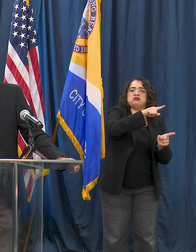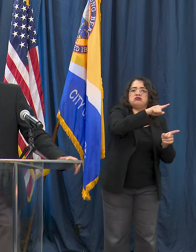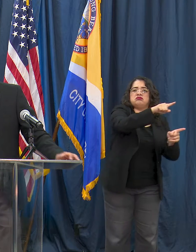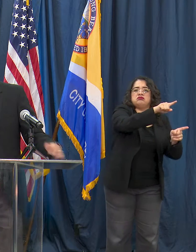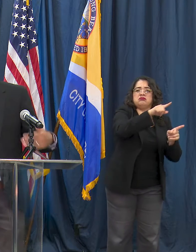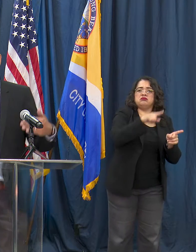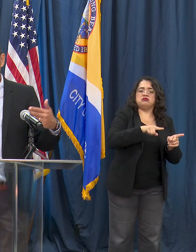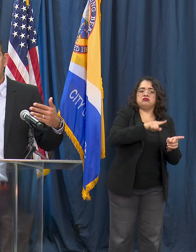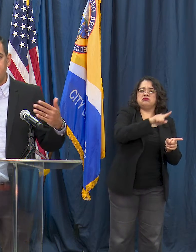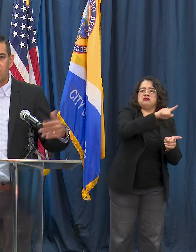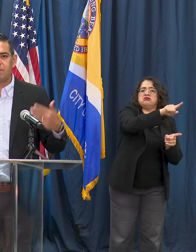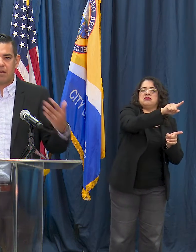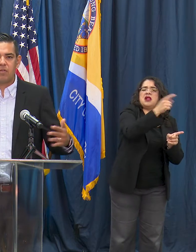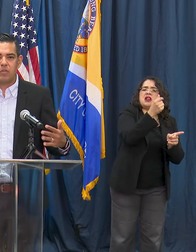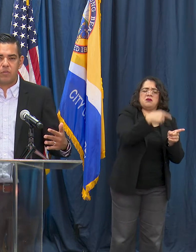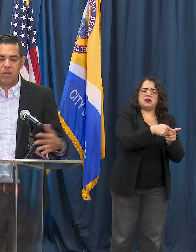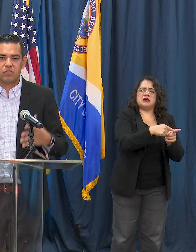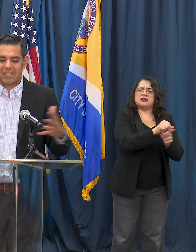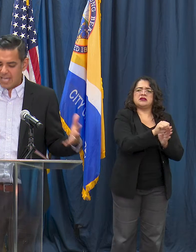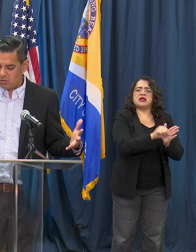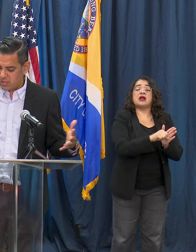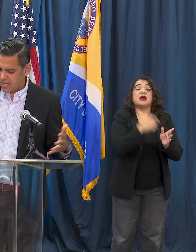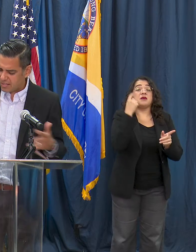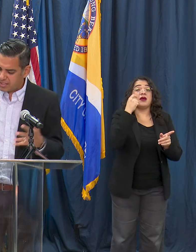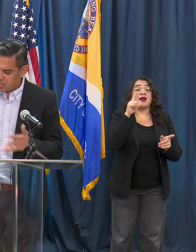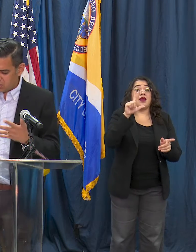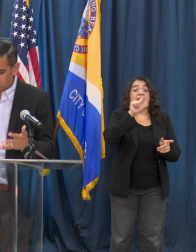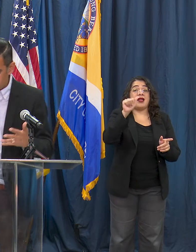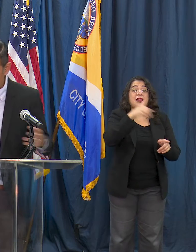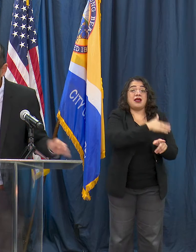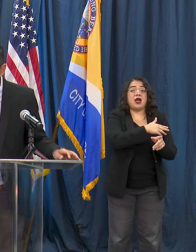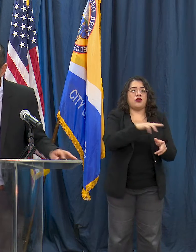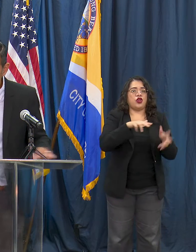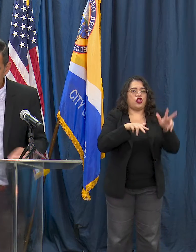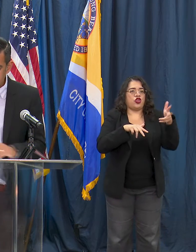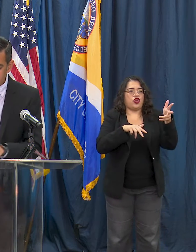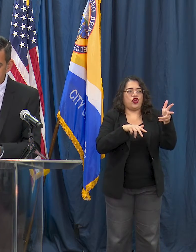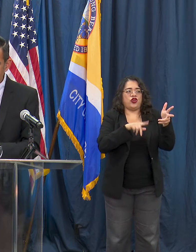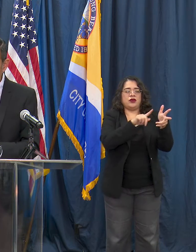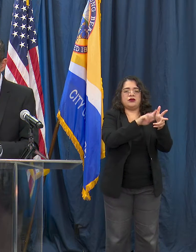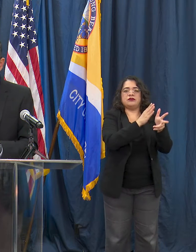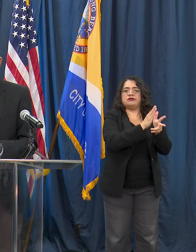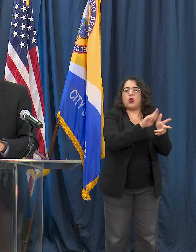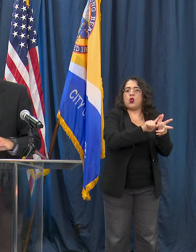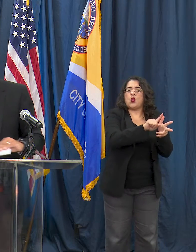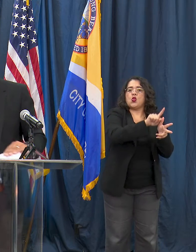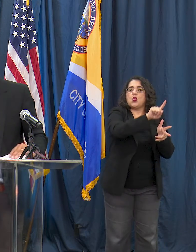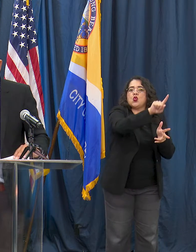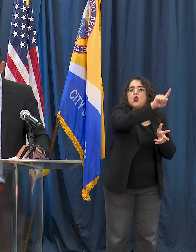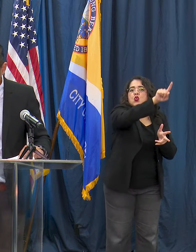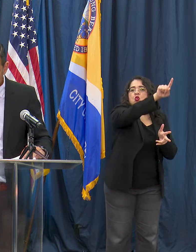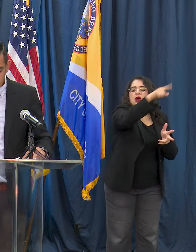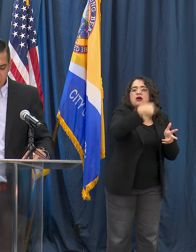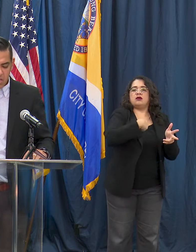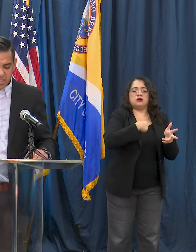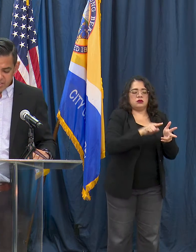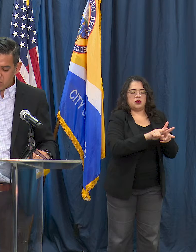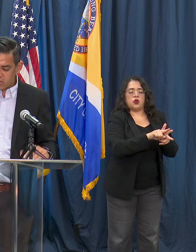We are doing comparatively better than the rest of the county and that continues. And so, the cases per population continues and